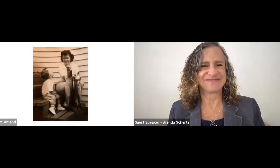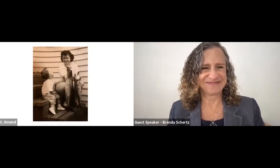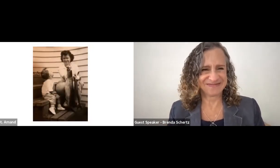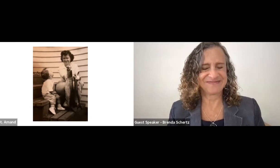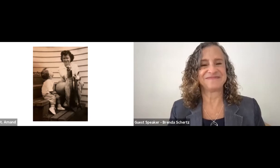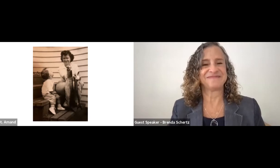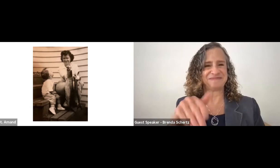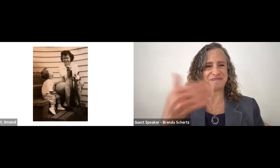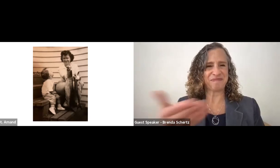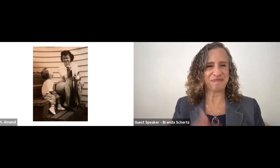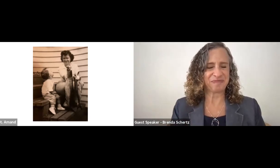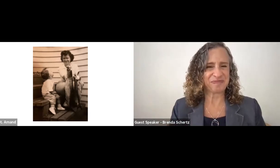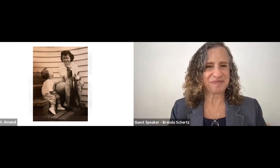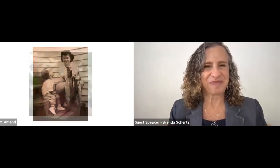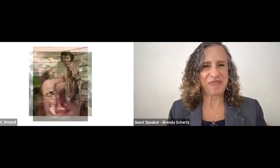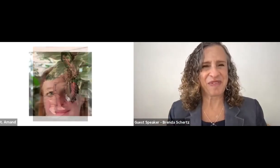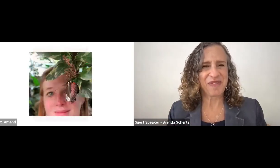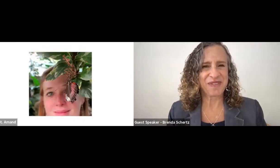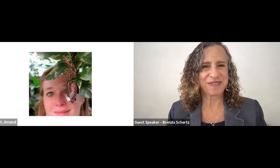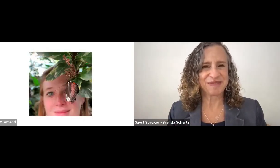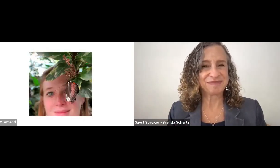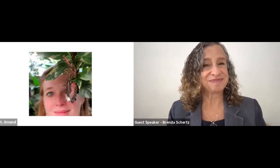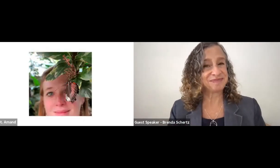Heh heh heh! Yep, more.